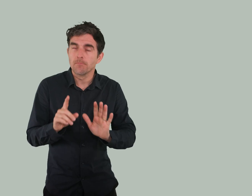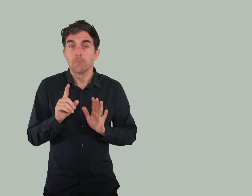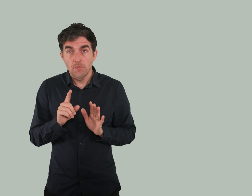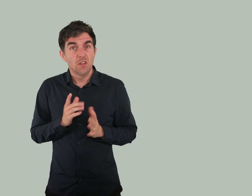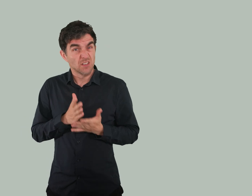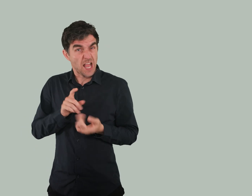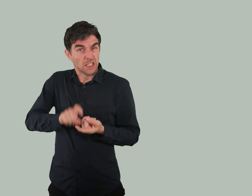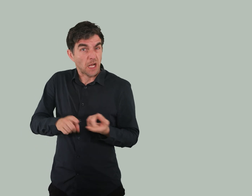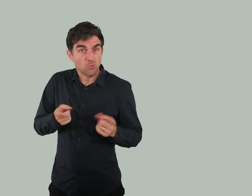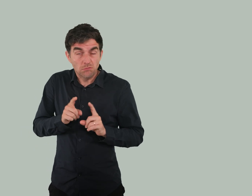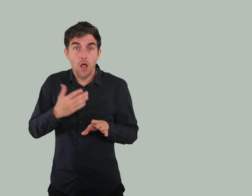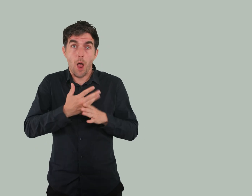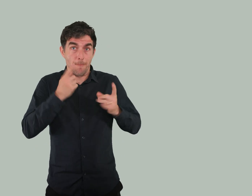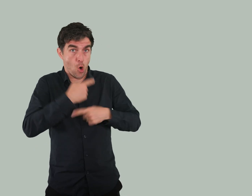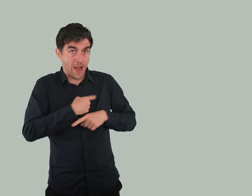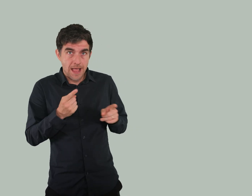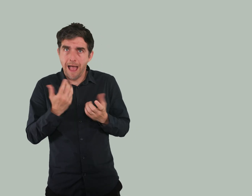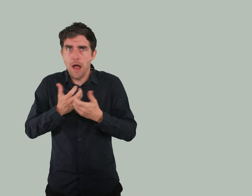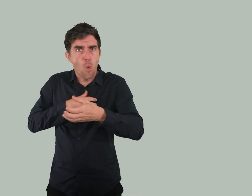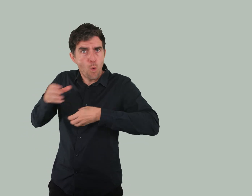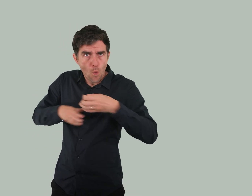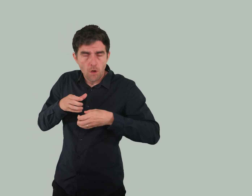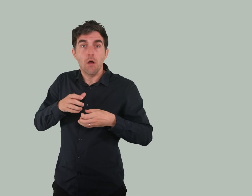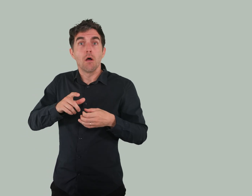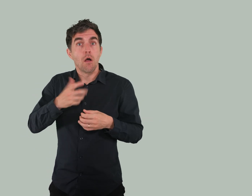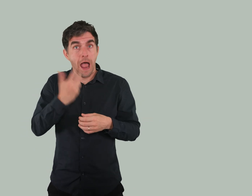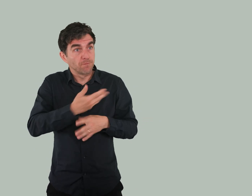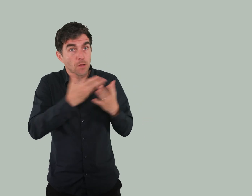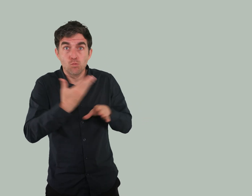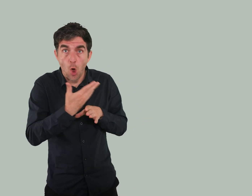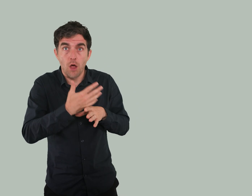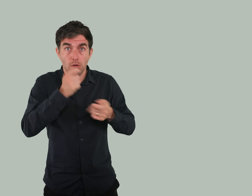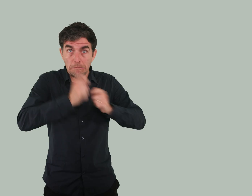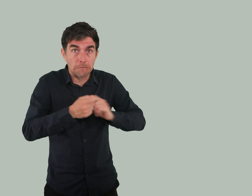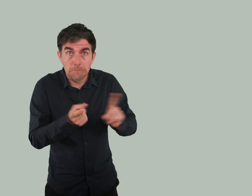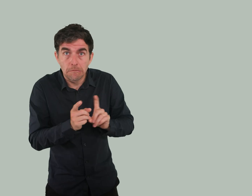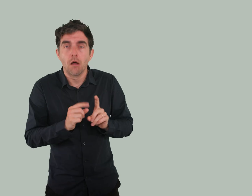The effect depends on how employers recruit, how labour demand adjusts,